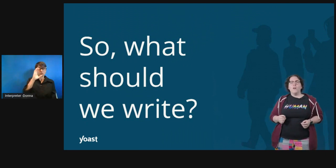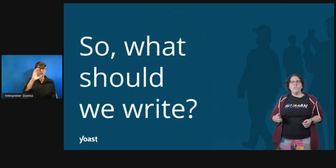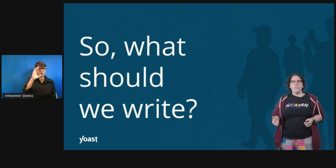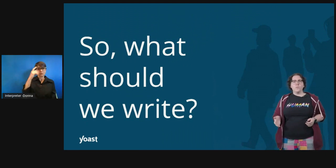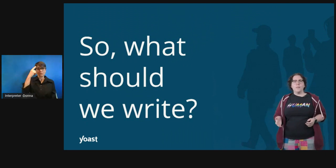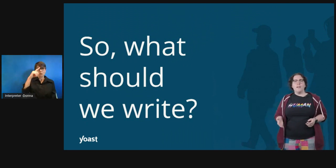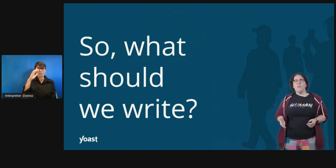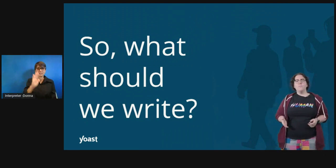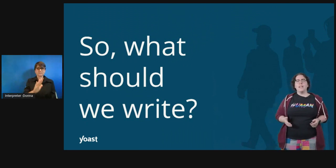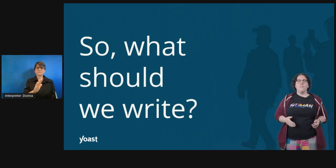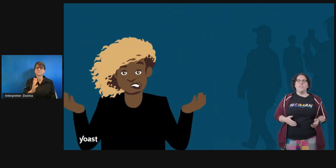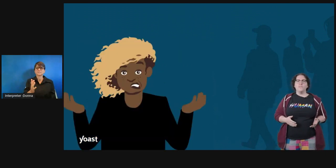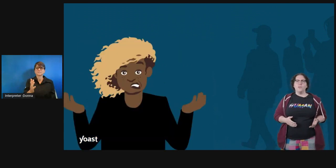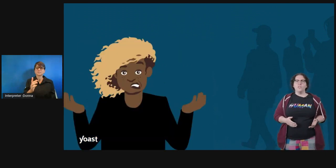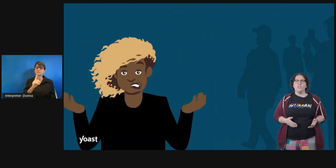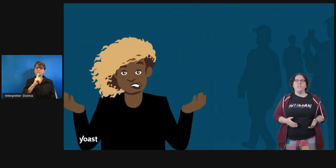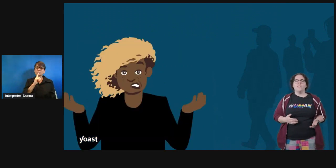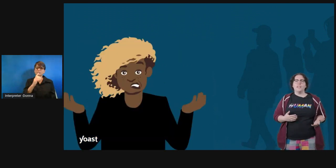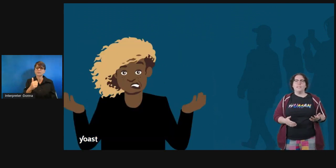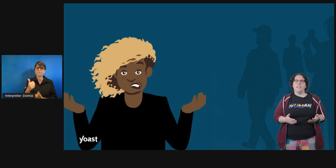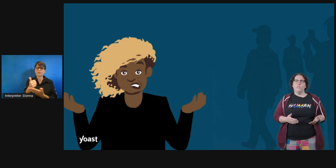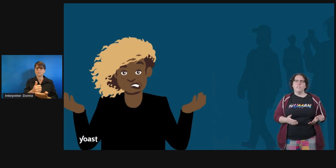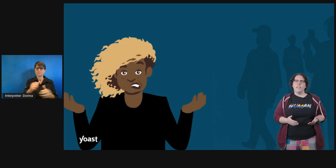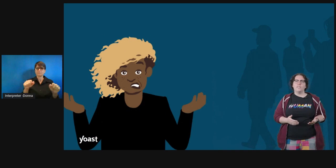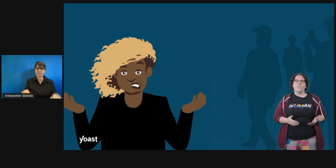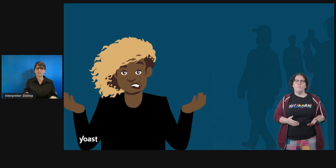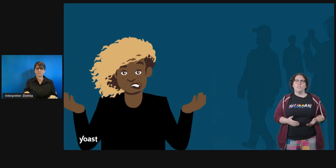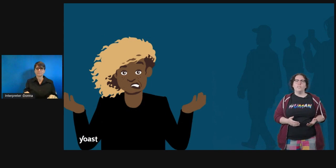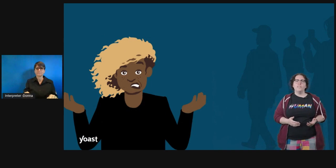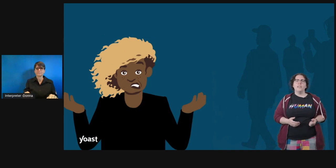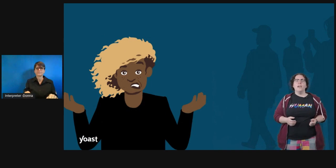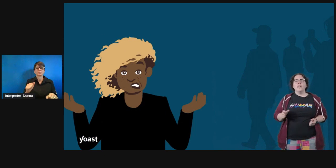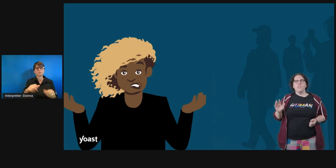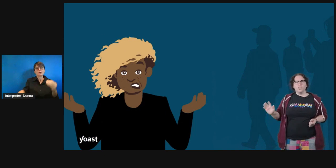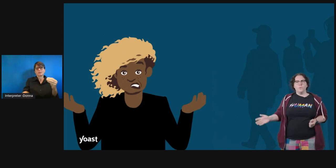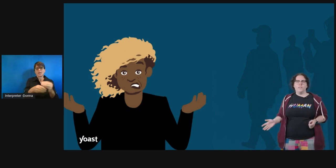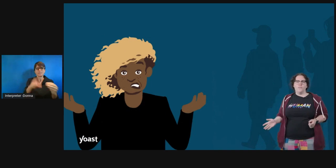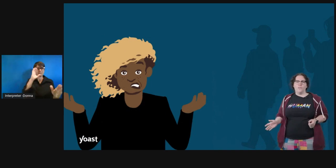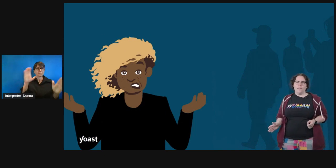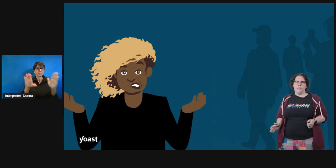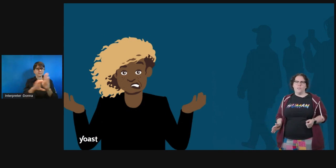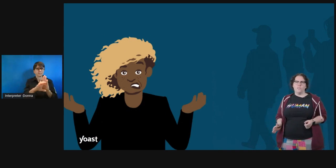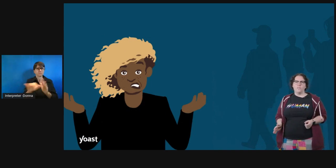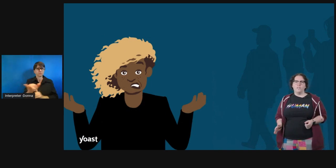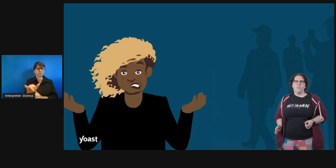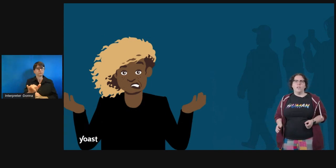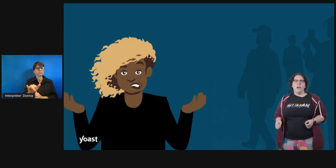All social platforms have this function to add the alt text images, and I will show you where you can find those.